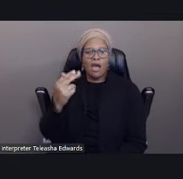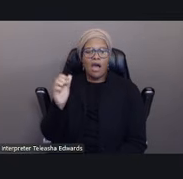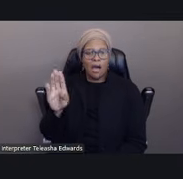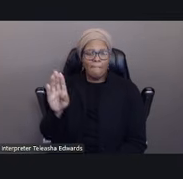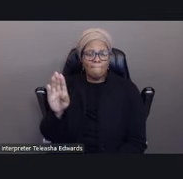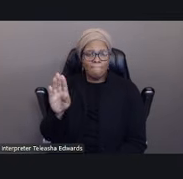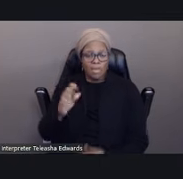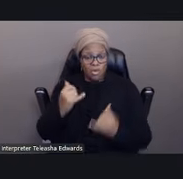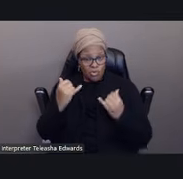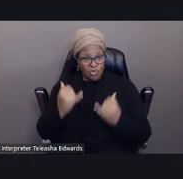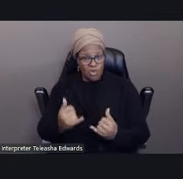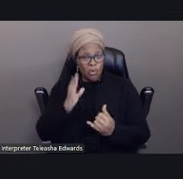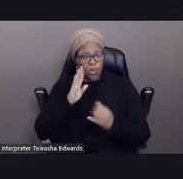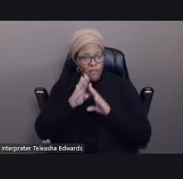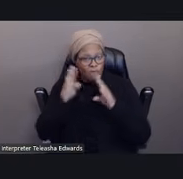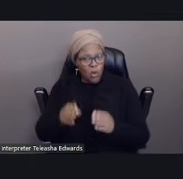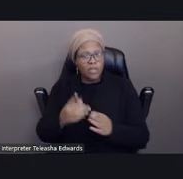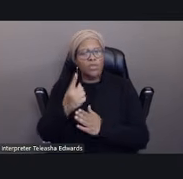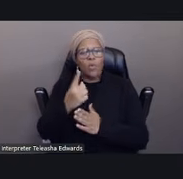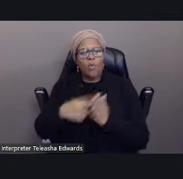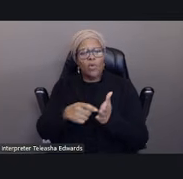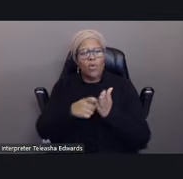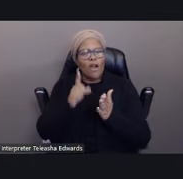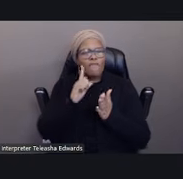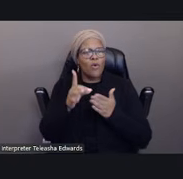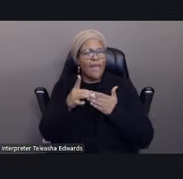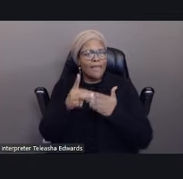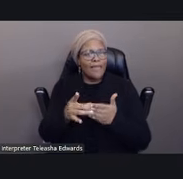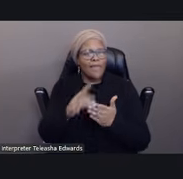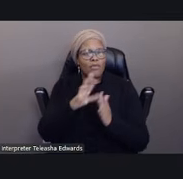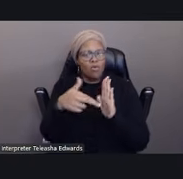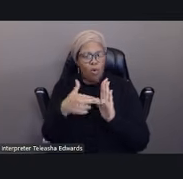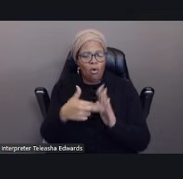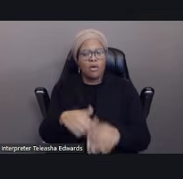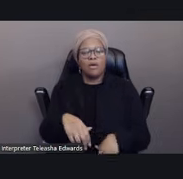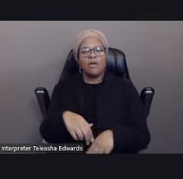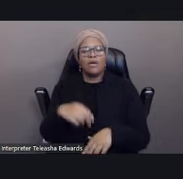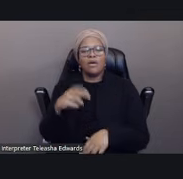someone to serve in a lead role, be a roots hub lead, and really think about how we transform